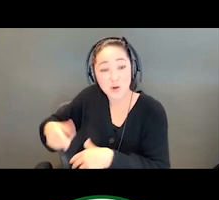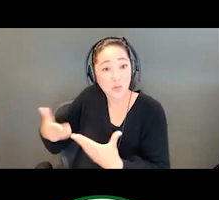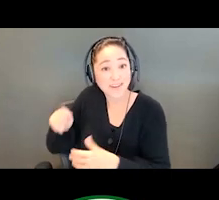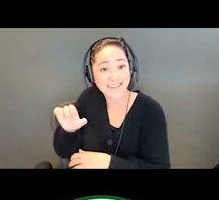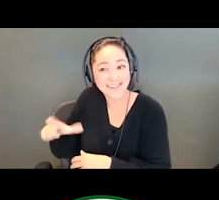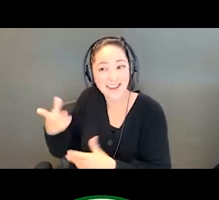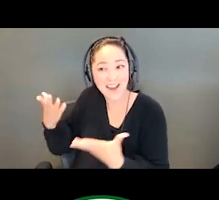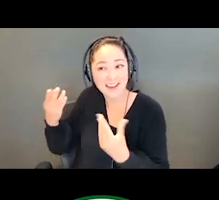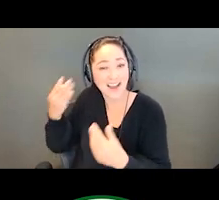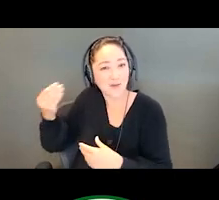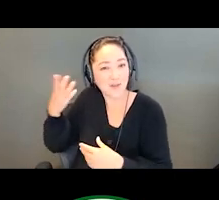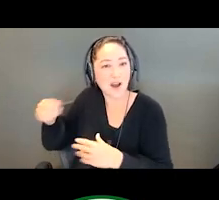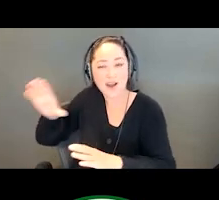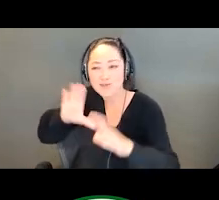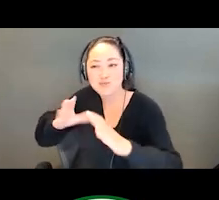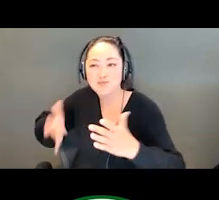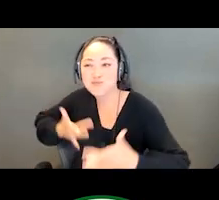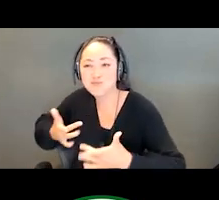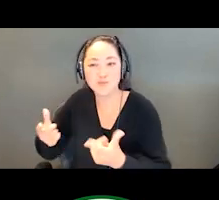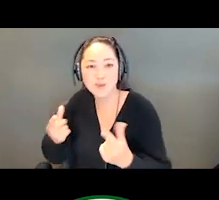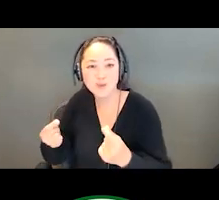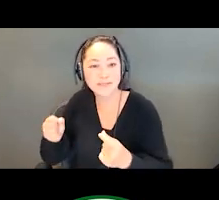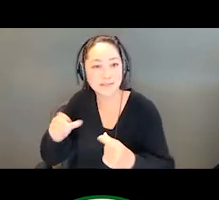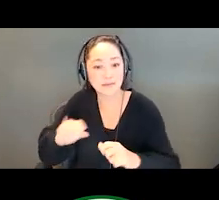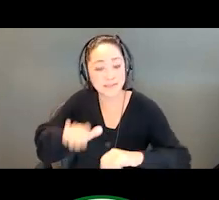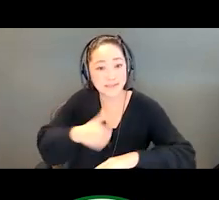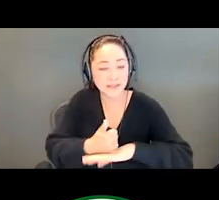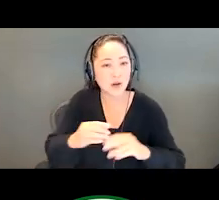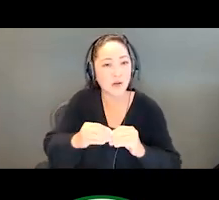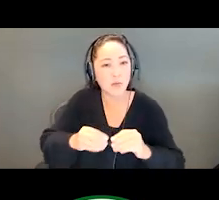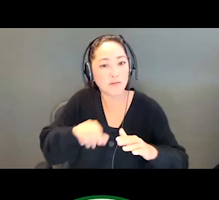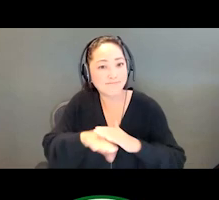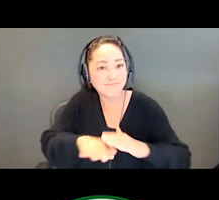To create a more accessible outdoor space for the deaf community.